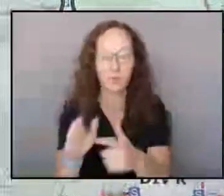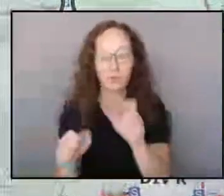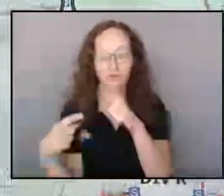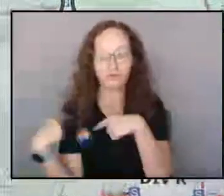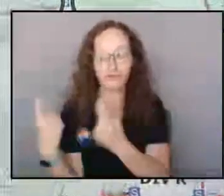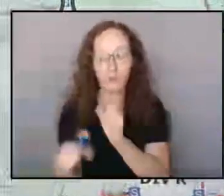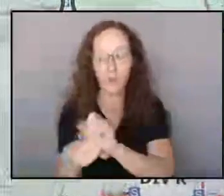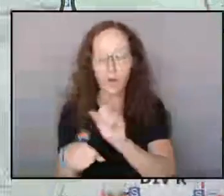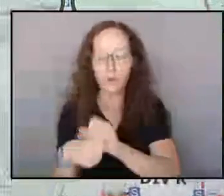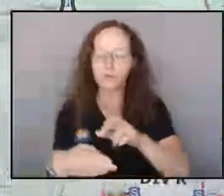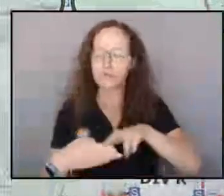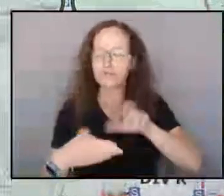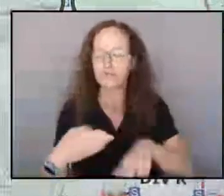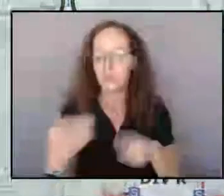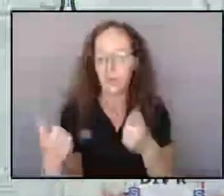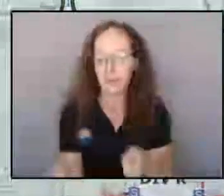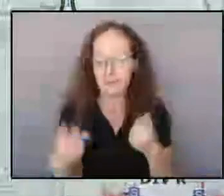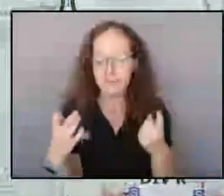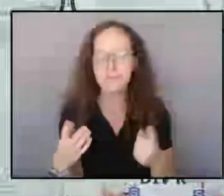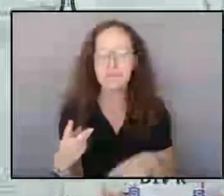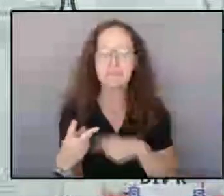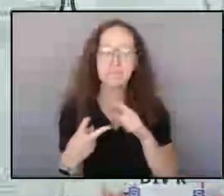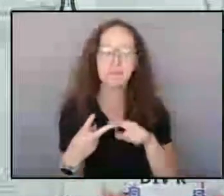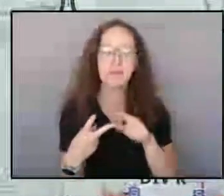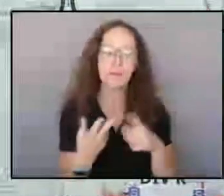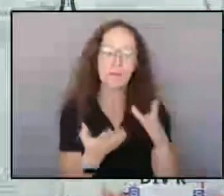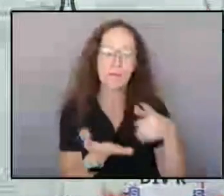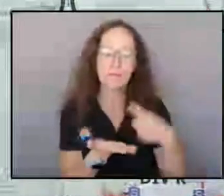THE EFFORTS THAT ARE ONGOING SOUTH OF THE 518 CORRIDOR.